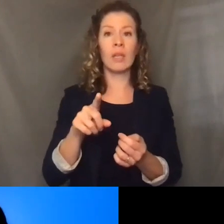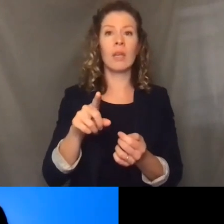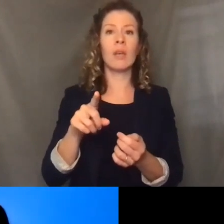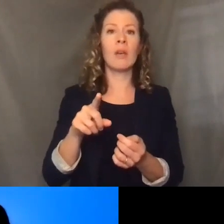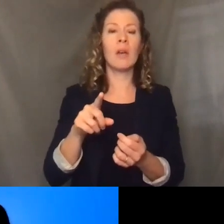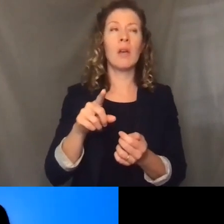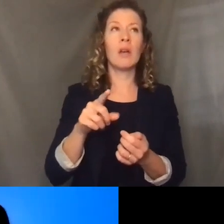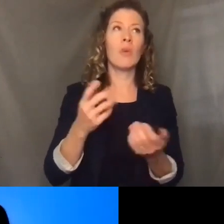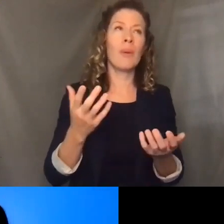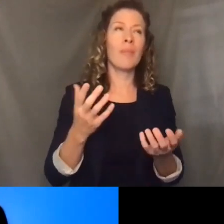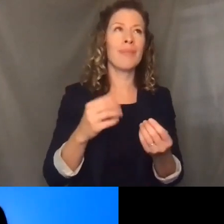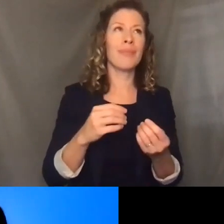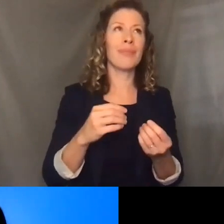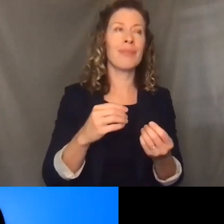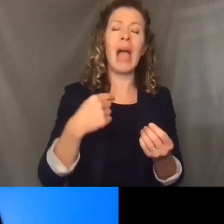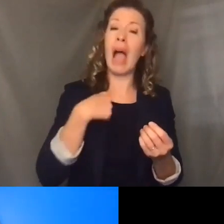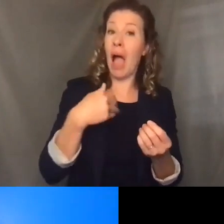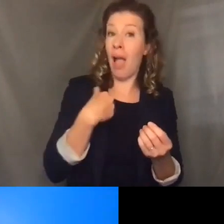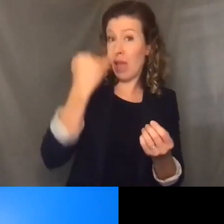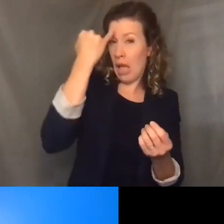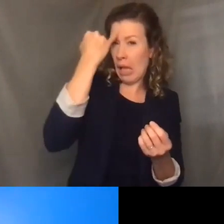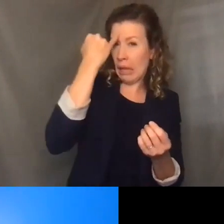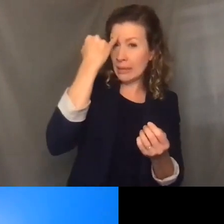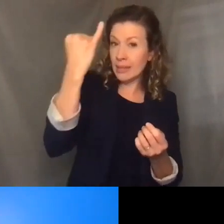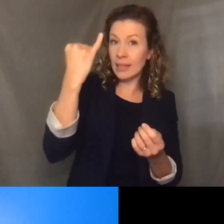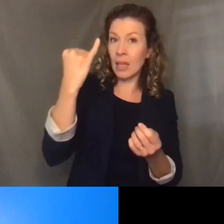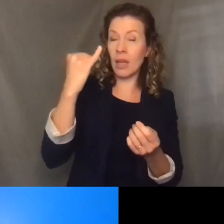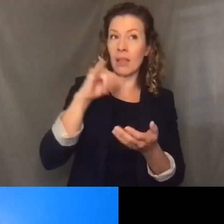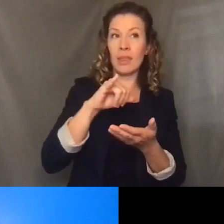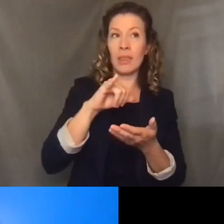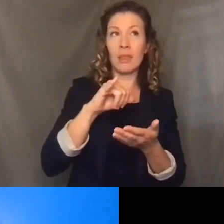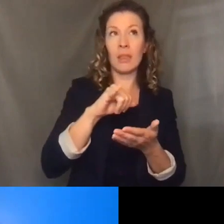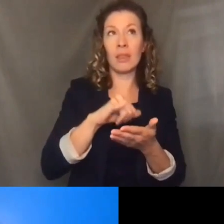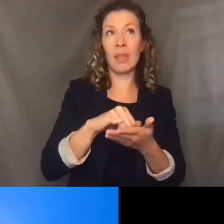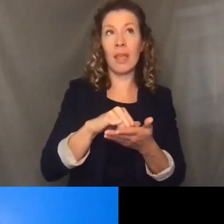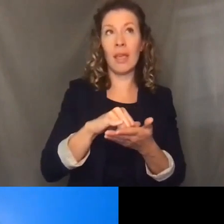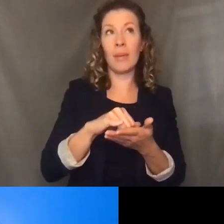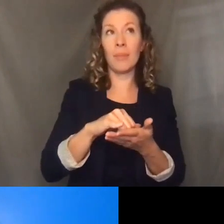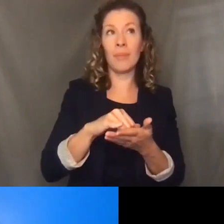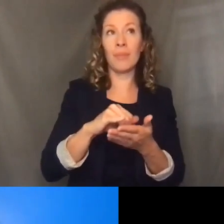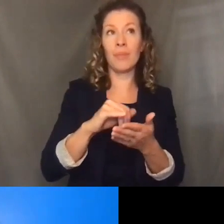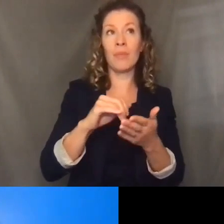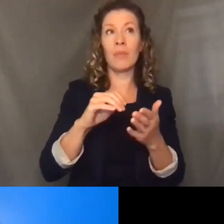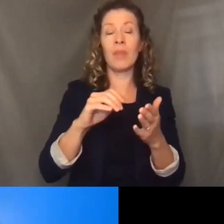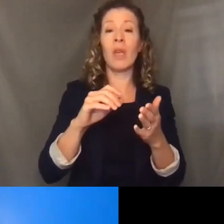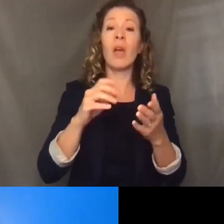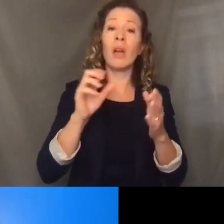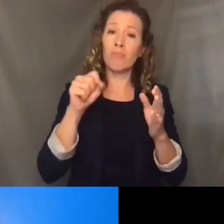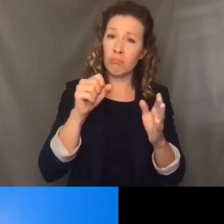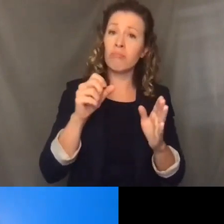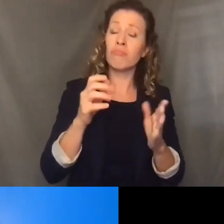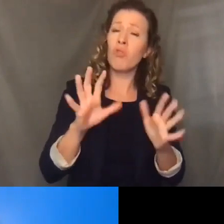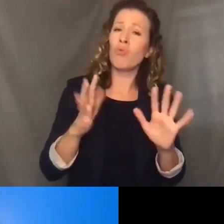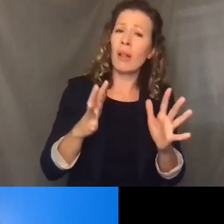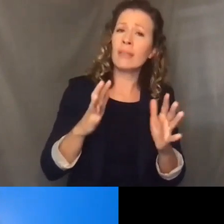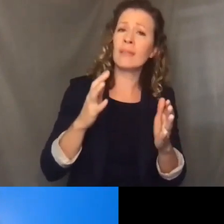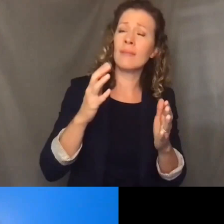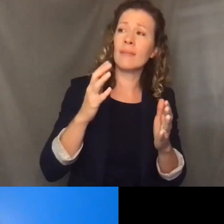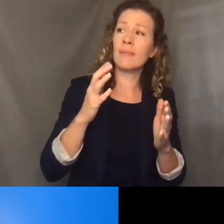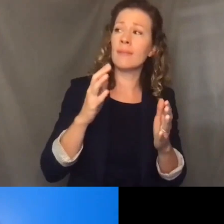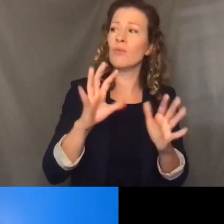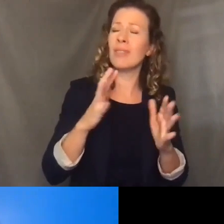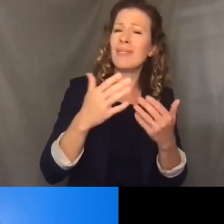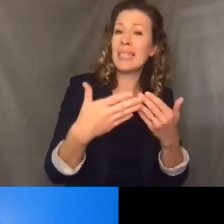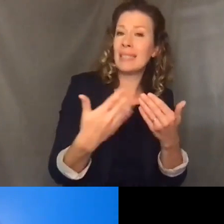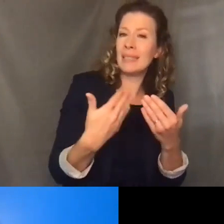well i've got the idea that well it is relatively easy to count